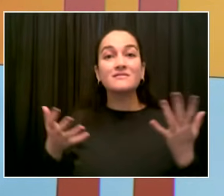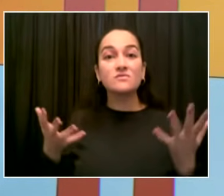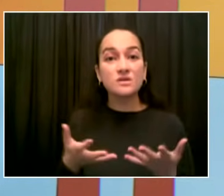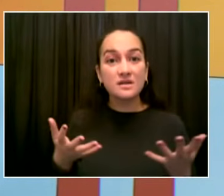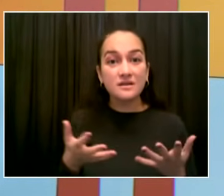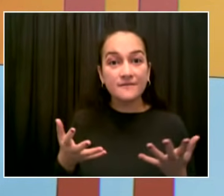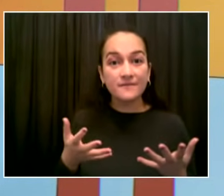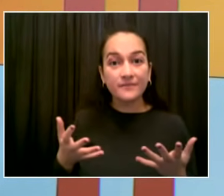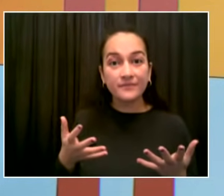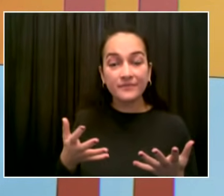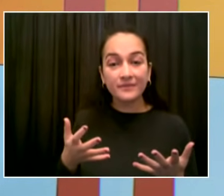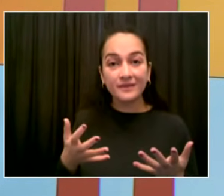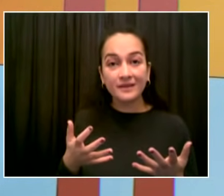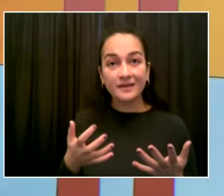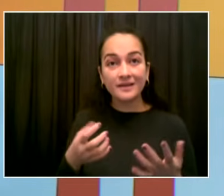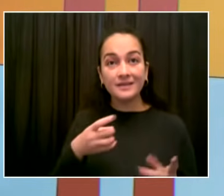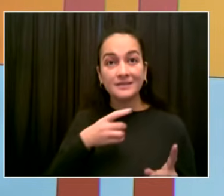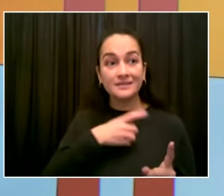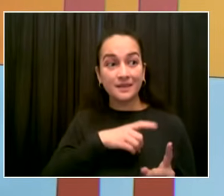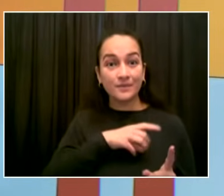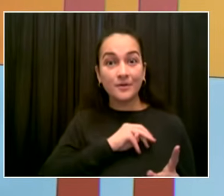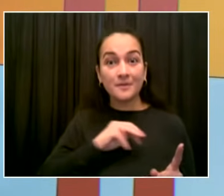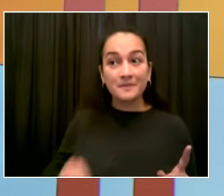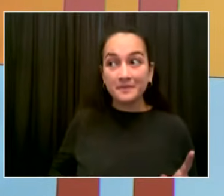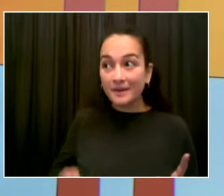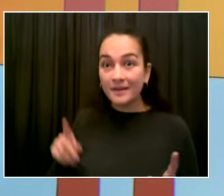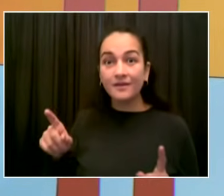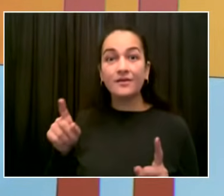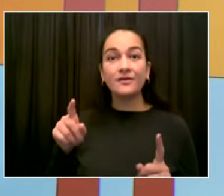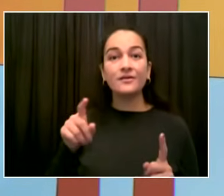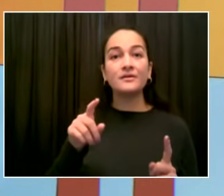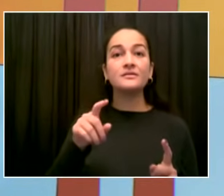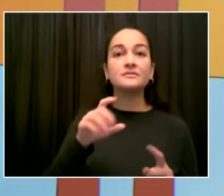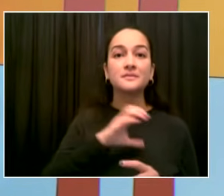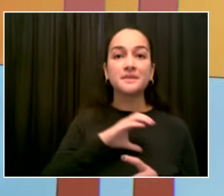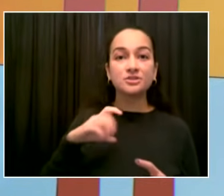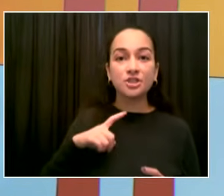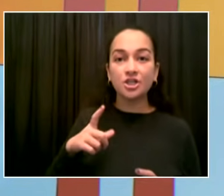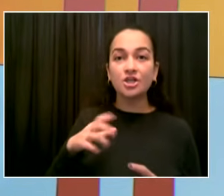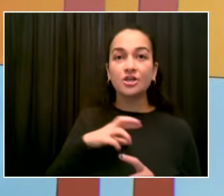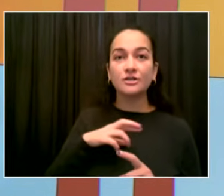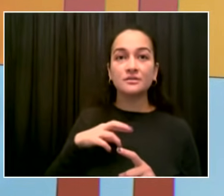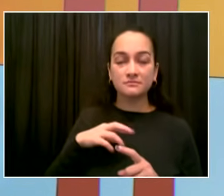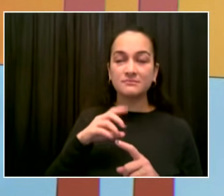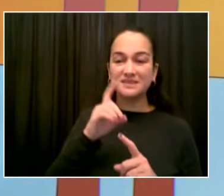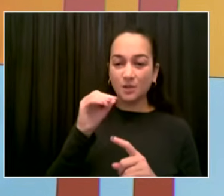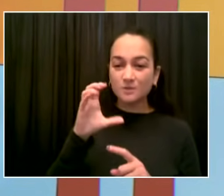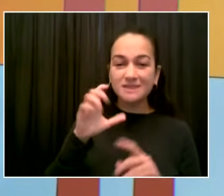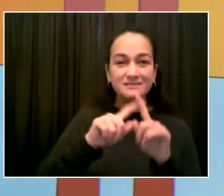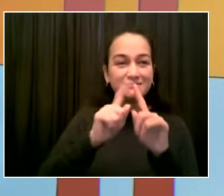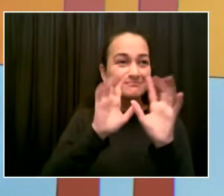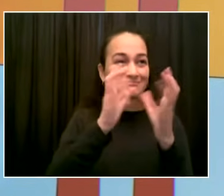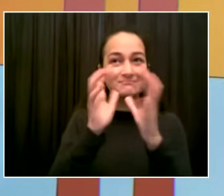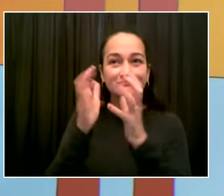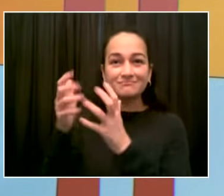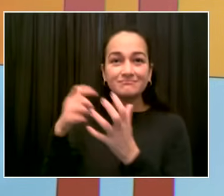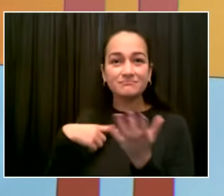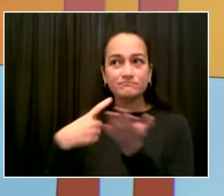IS WHAT MI' WORKINGN O CONSTANTLY THROUGHOUT EACH DAY WITH FIRST DEPUTY MAYOR DEAN, WITH COMMISSIONER